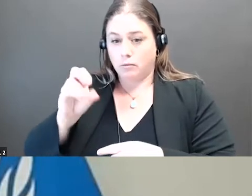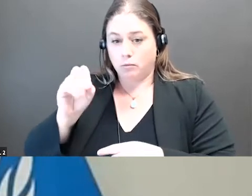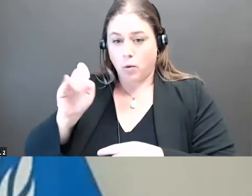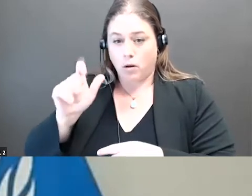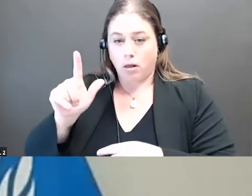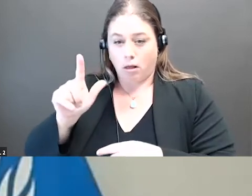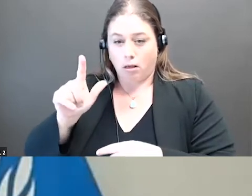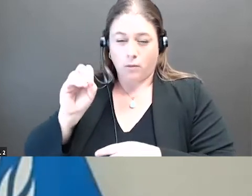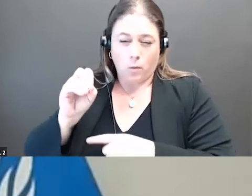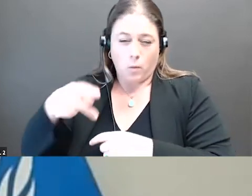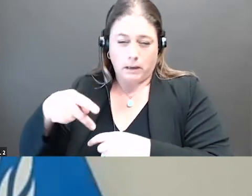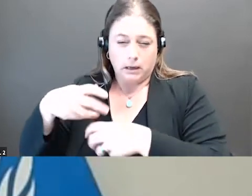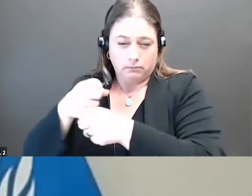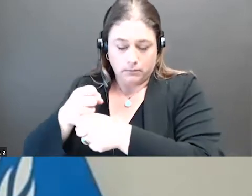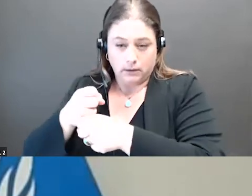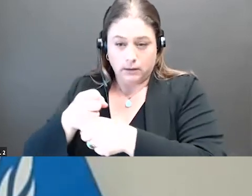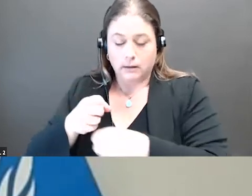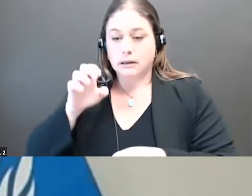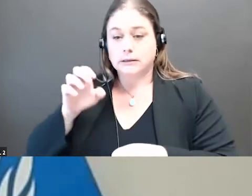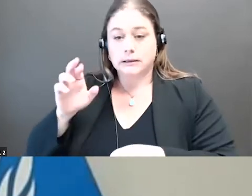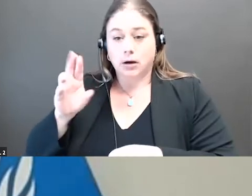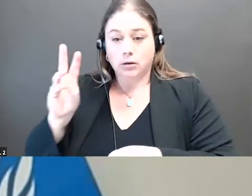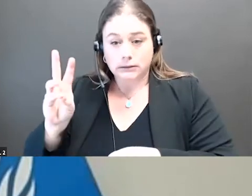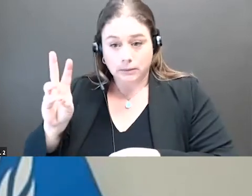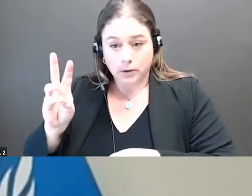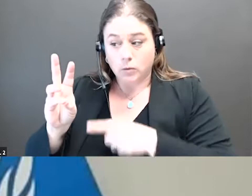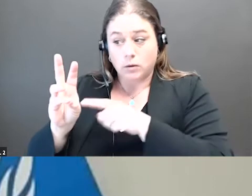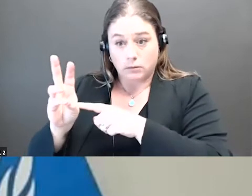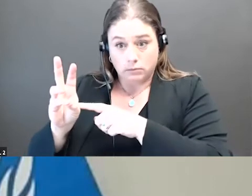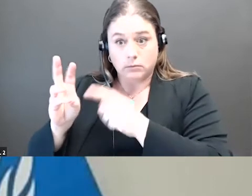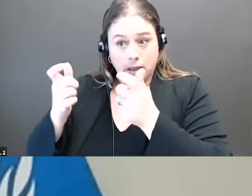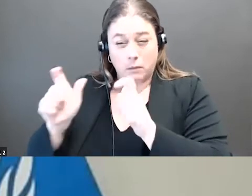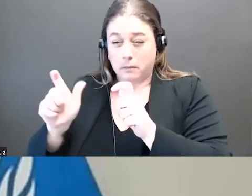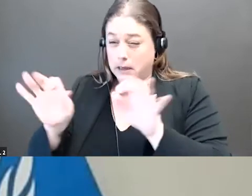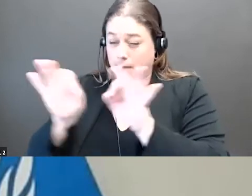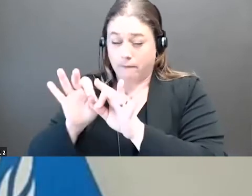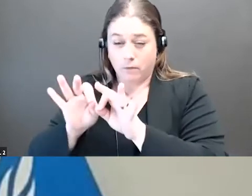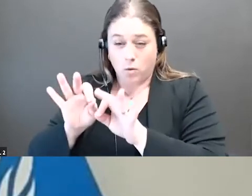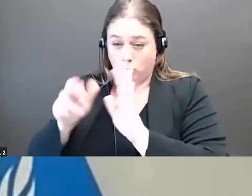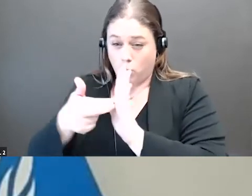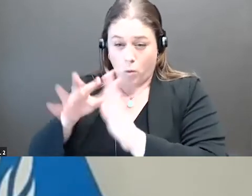the Canadian Council on Rehabilitation and Work, played a vital role as the civil society